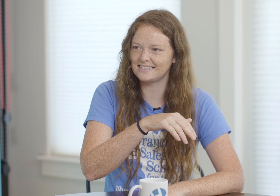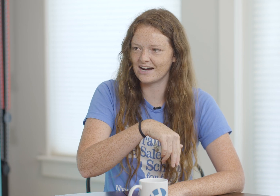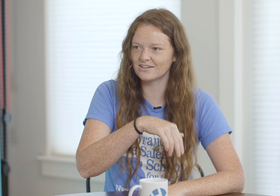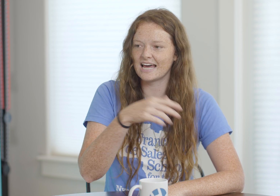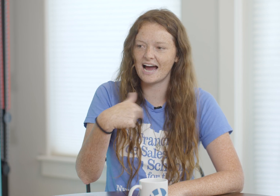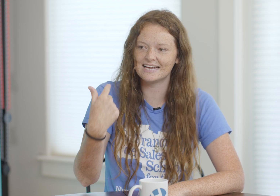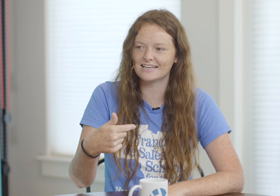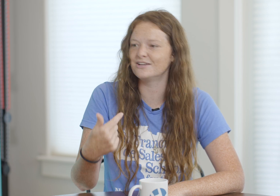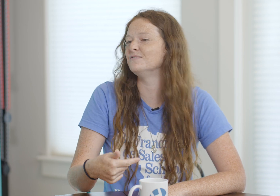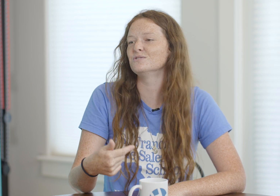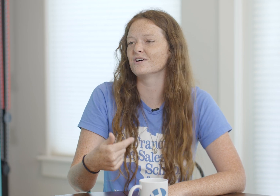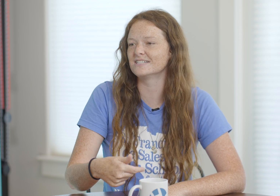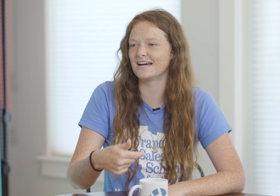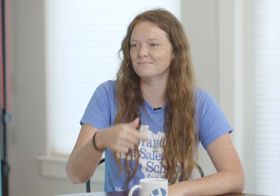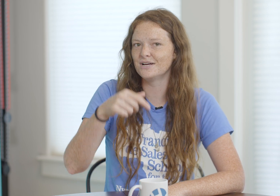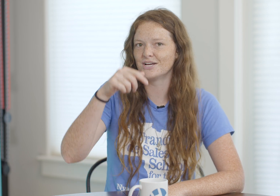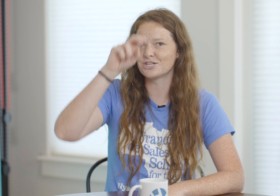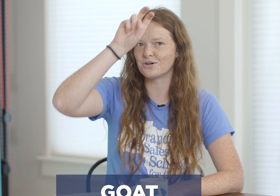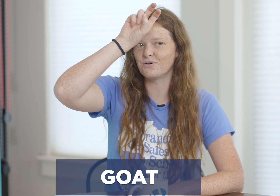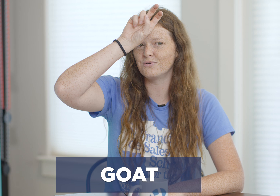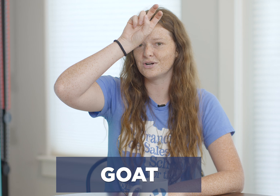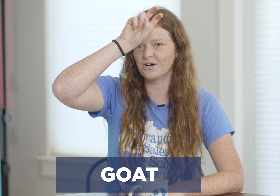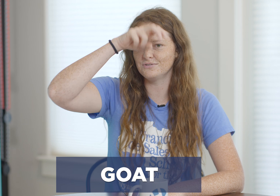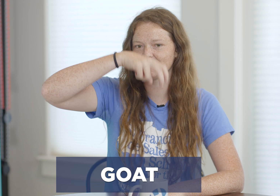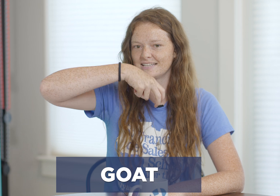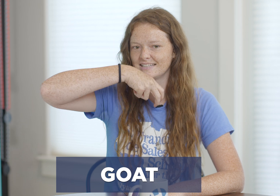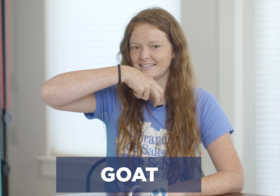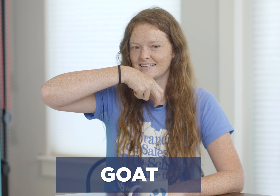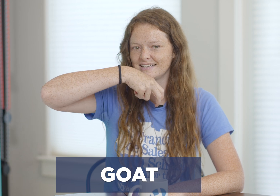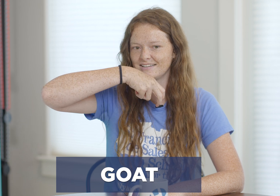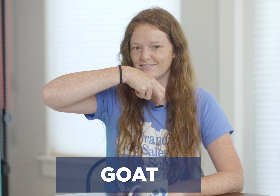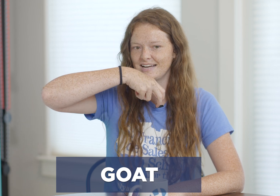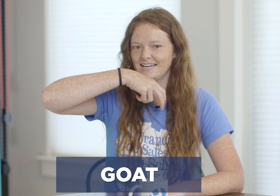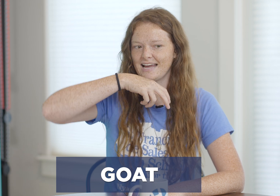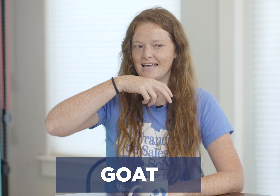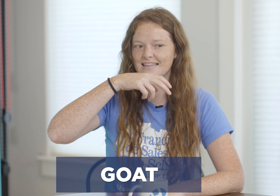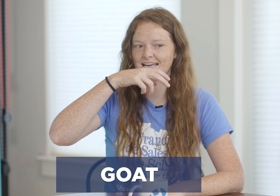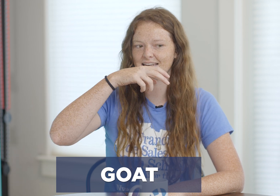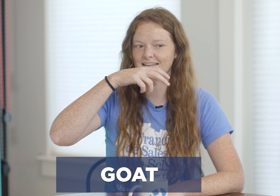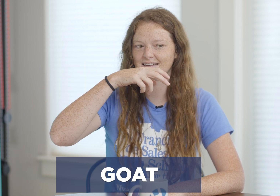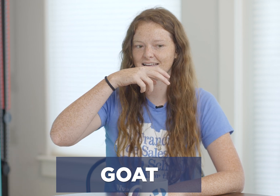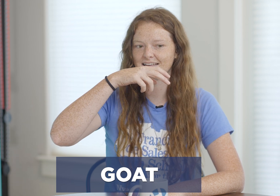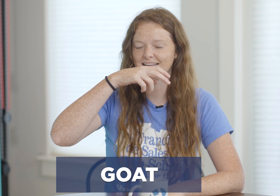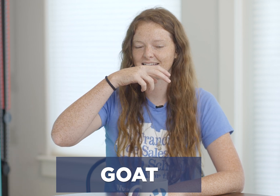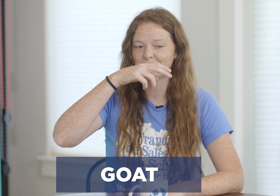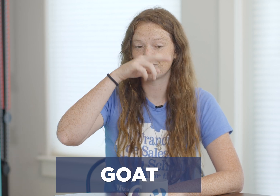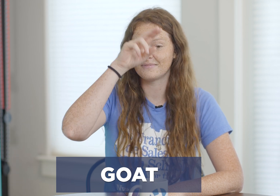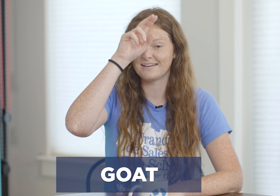There that I get confused all the time. Okay. So goat. Okay. Right. And then